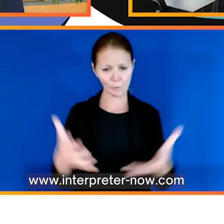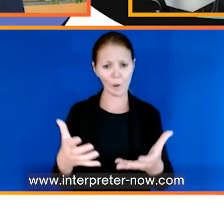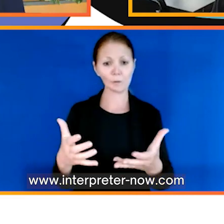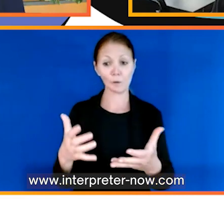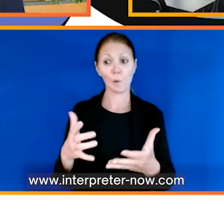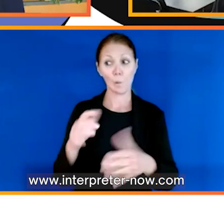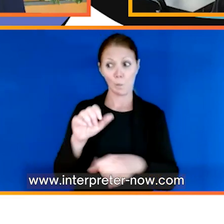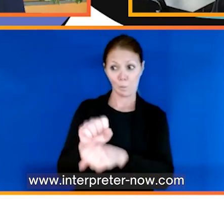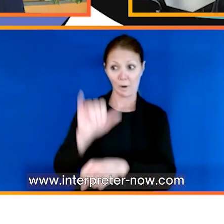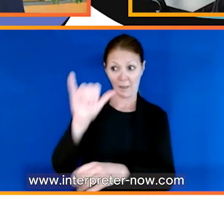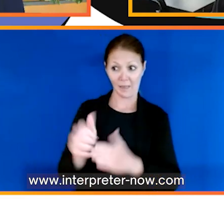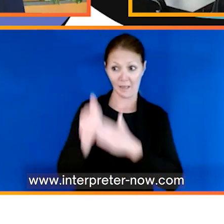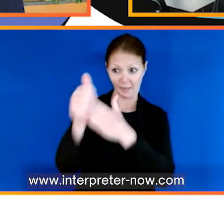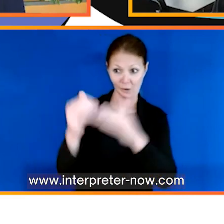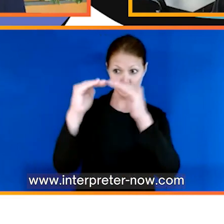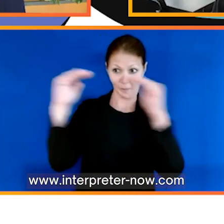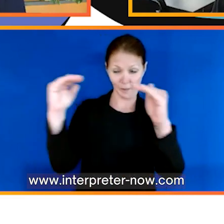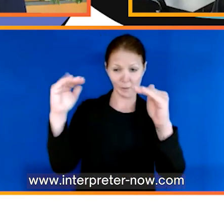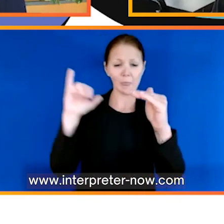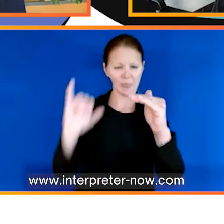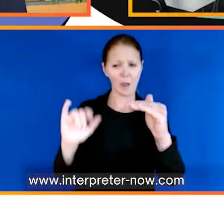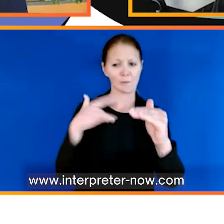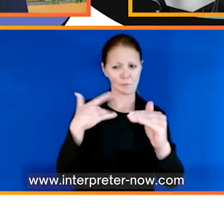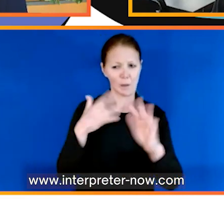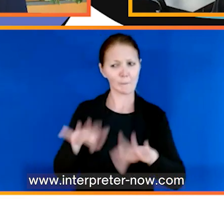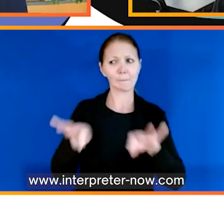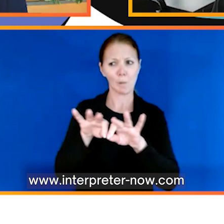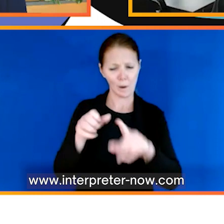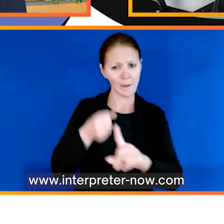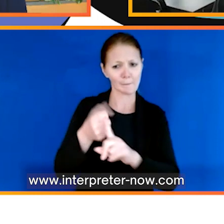That's where we've made the most impact, is when we are able to work with leadership teams,